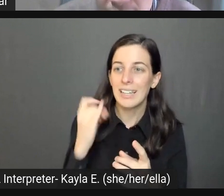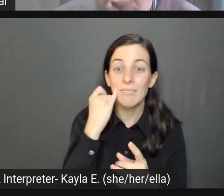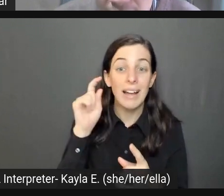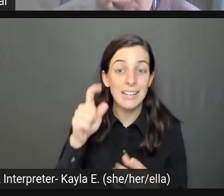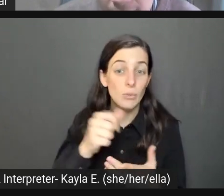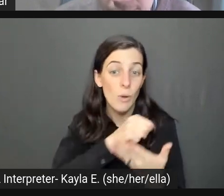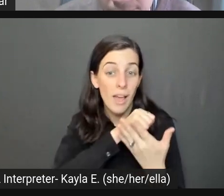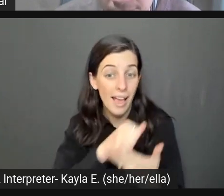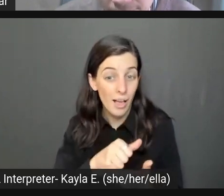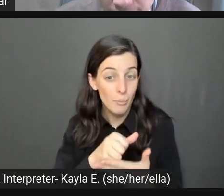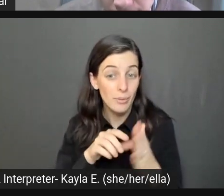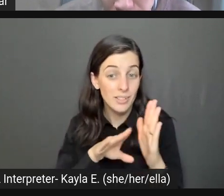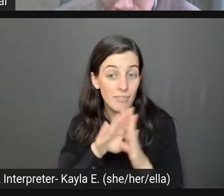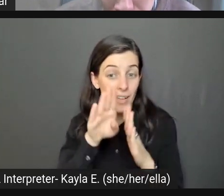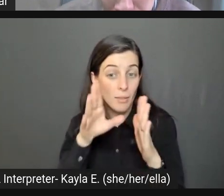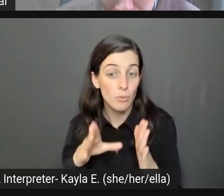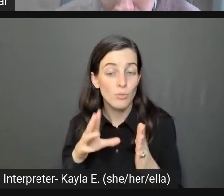make something more accessible,